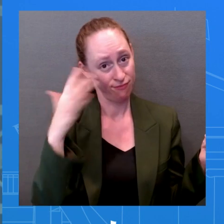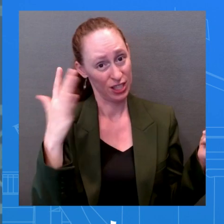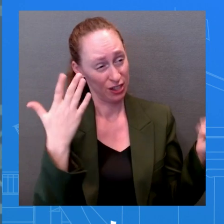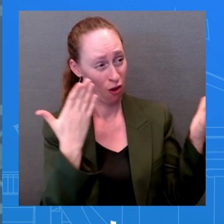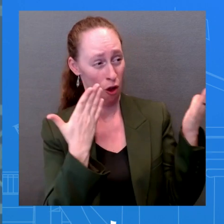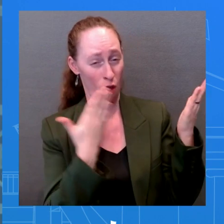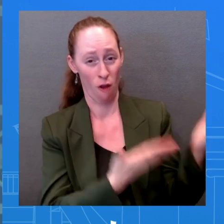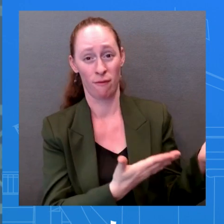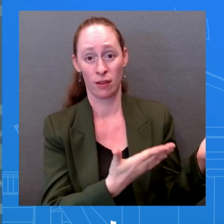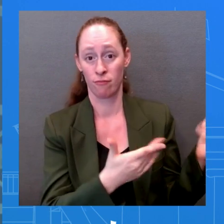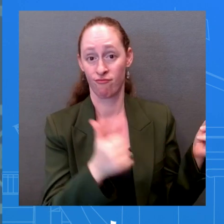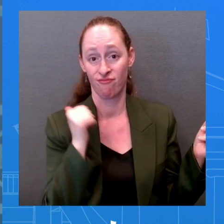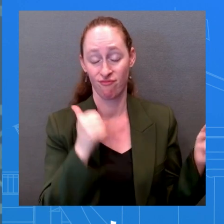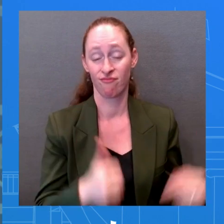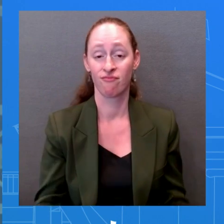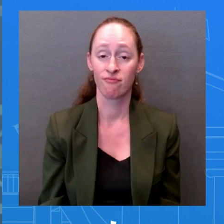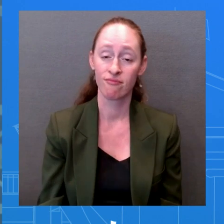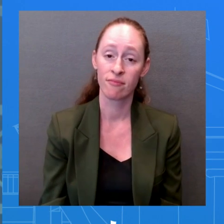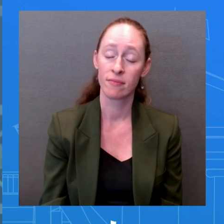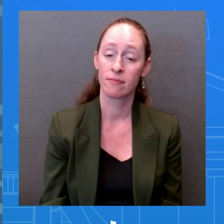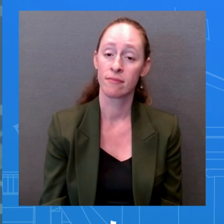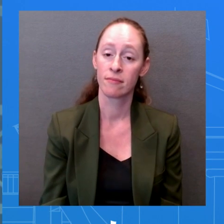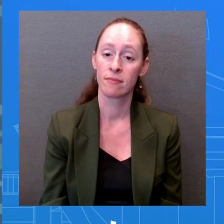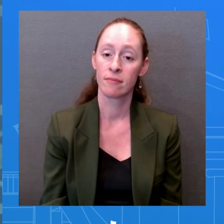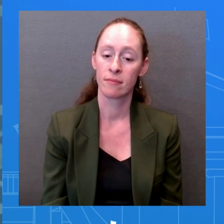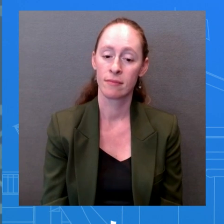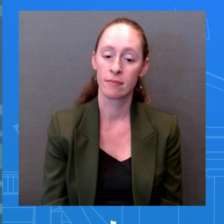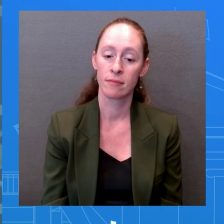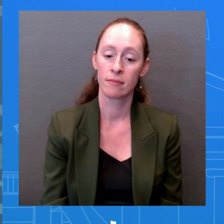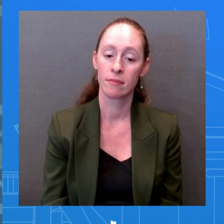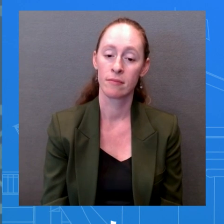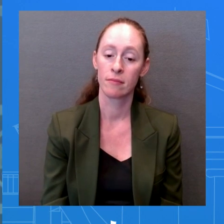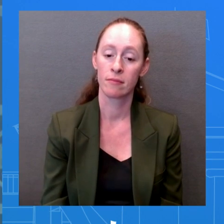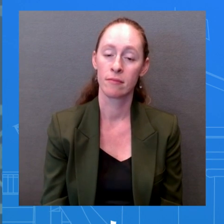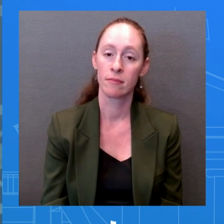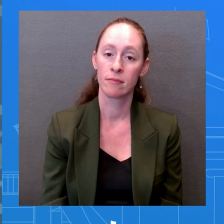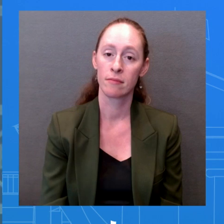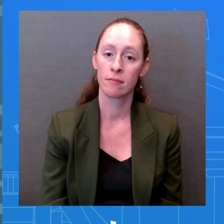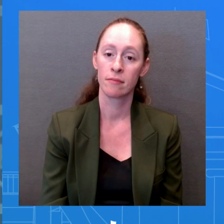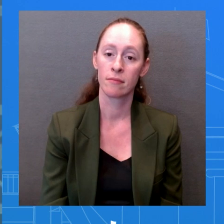Ms. Jean-Pierre: Andrea Shalal, welcome back. The Press: Hey. Thanks so much. I just wanted to follow up on the Martha Vineyard --